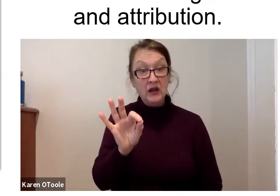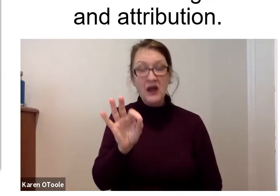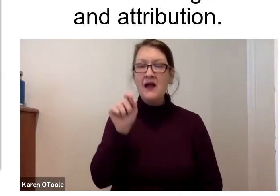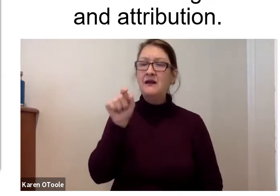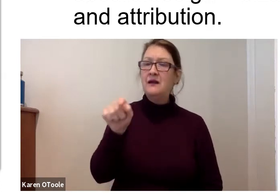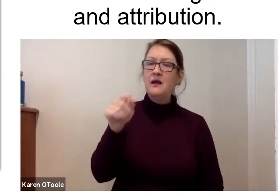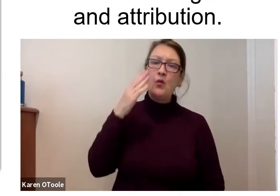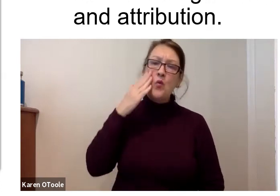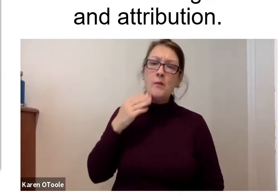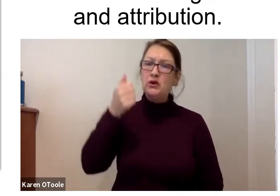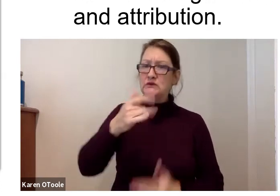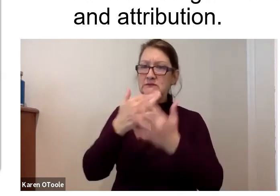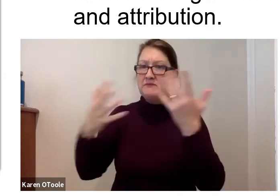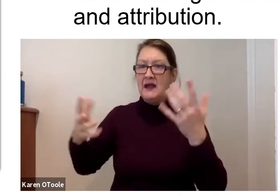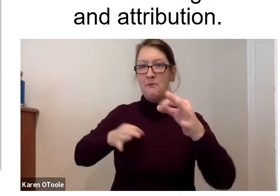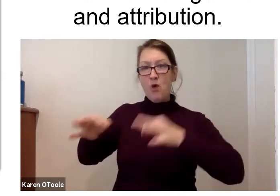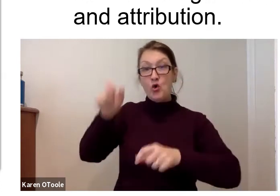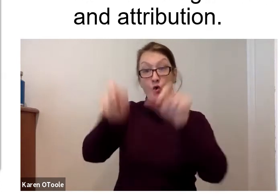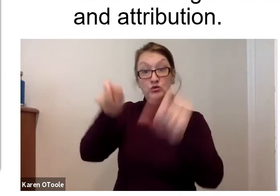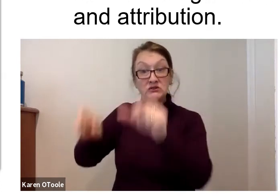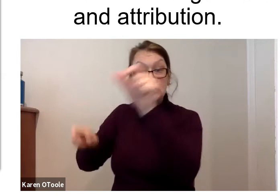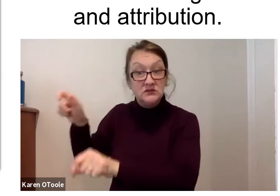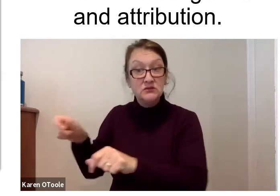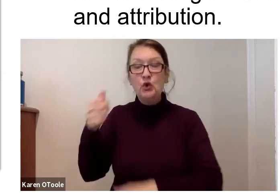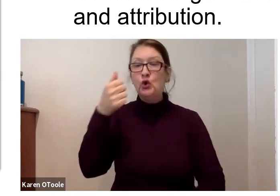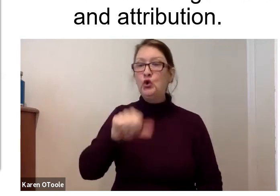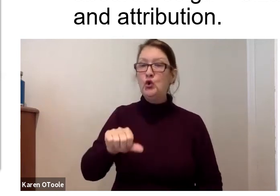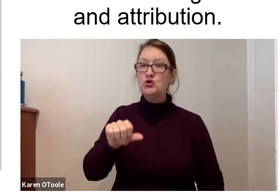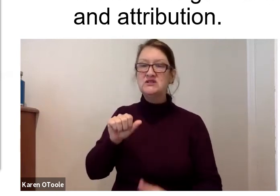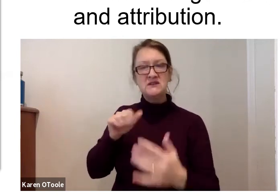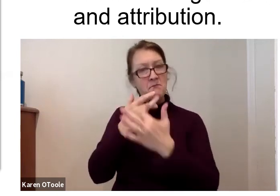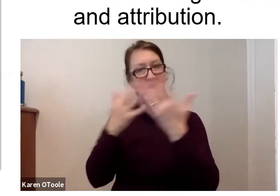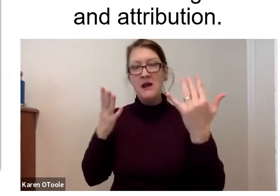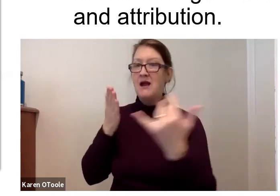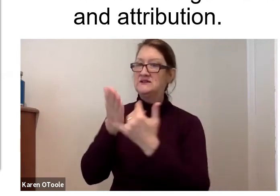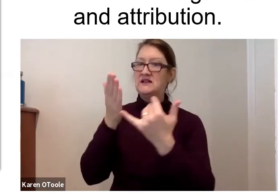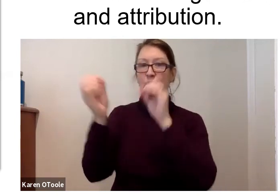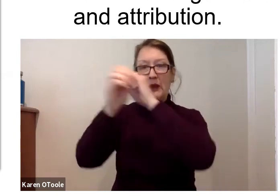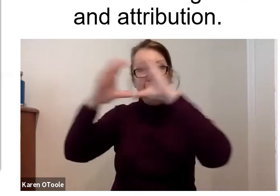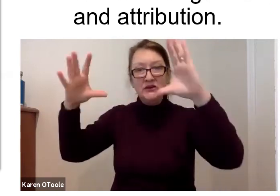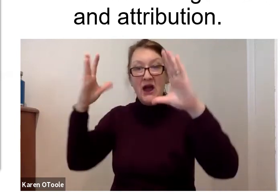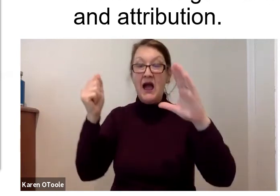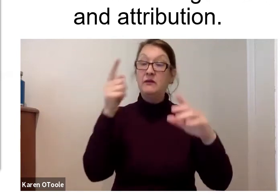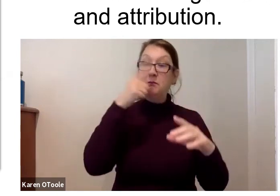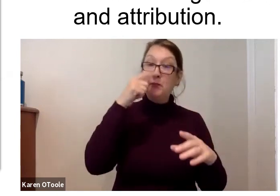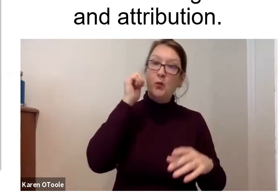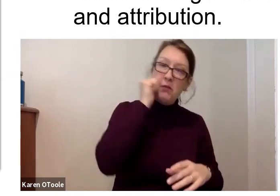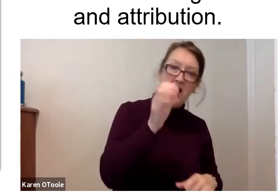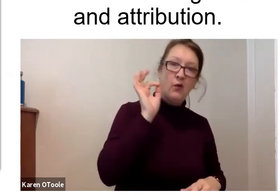models and some really great accessible images. She has people of colour, people in wheelchairs, they are just